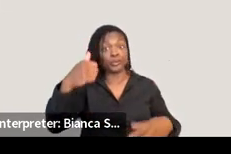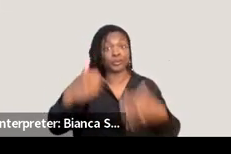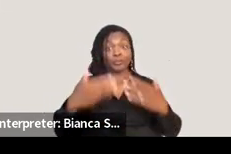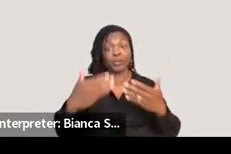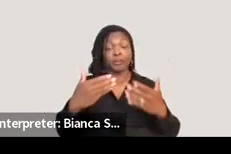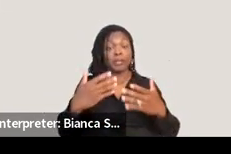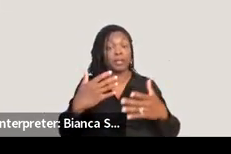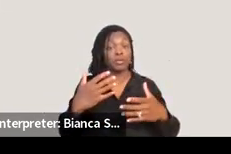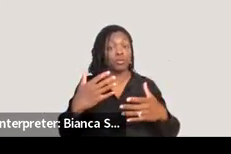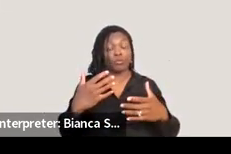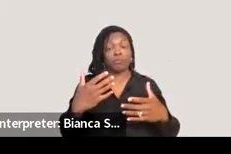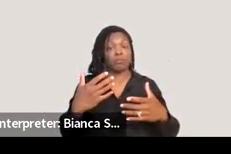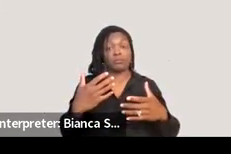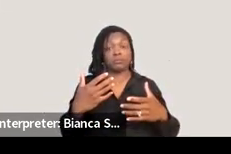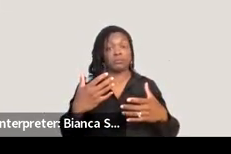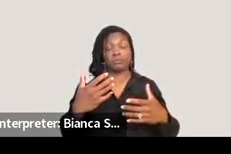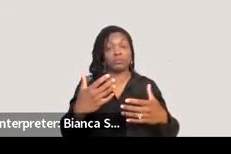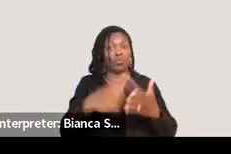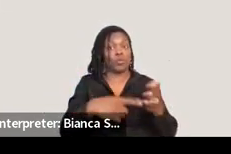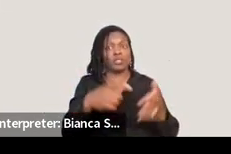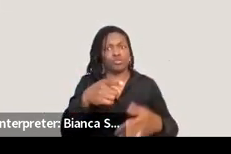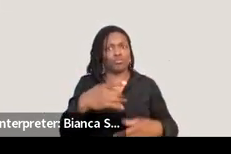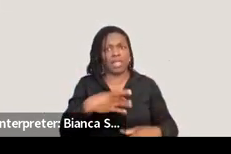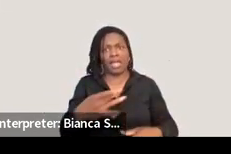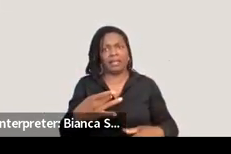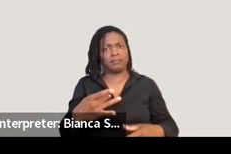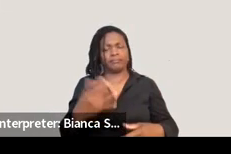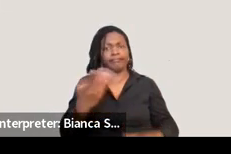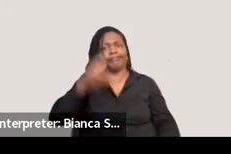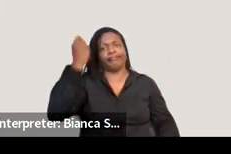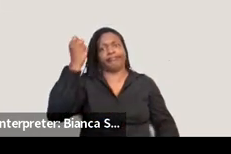Who knows? I don't know what most parents do, but make sure you have the conversation before and after about why.